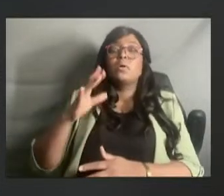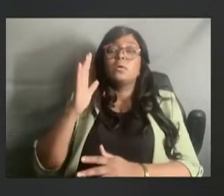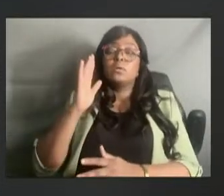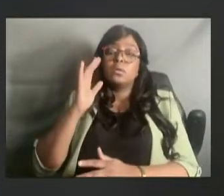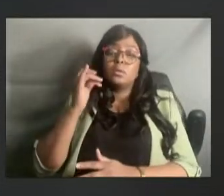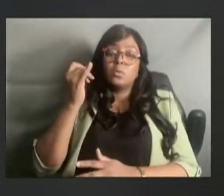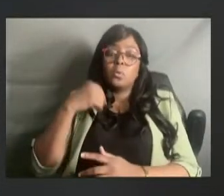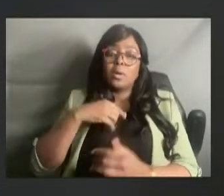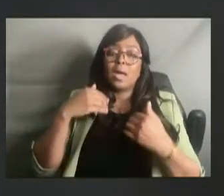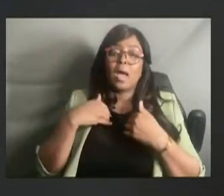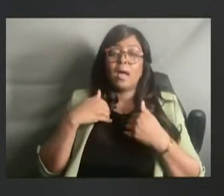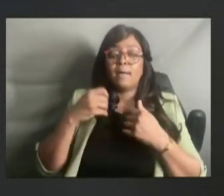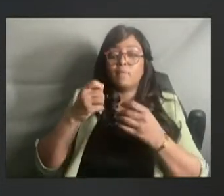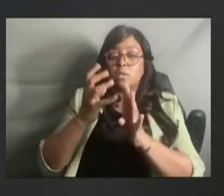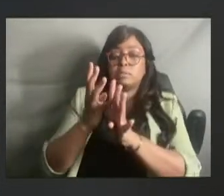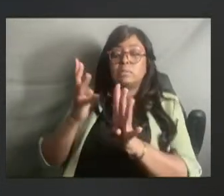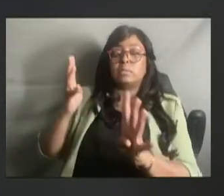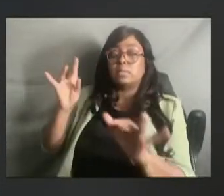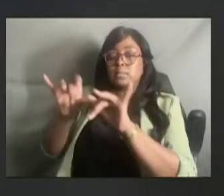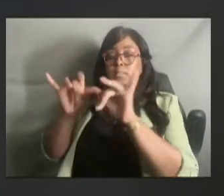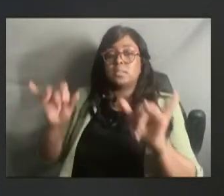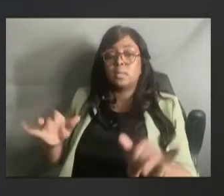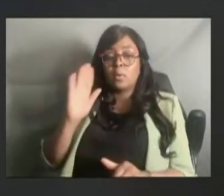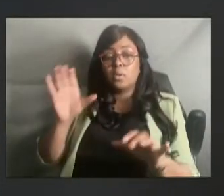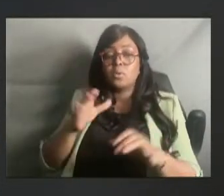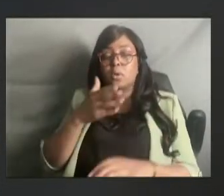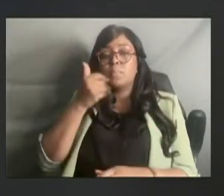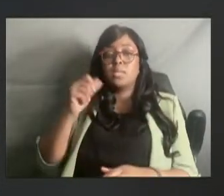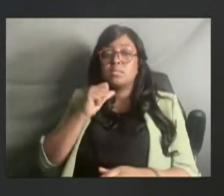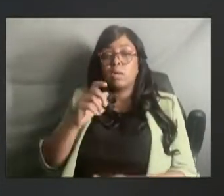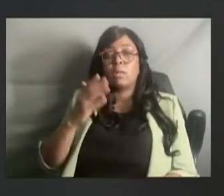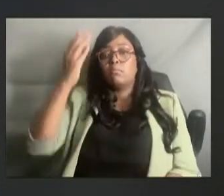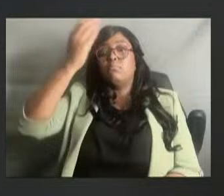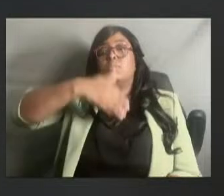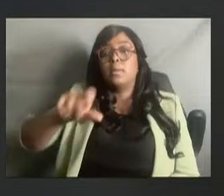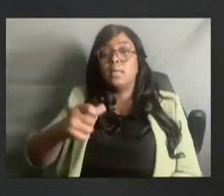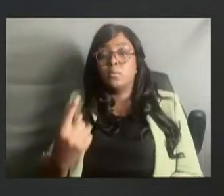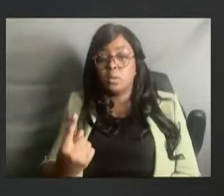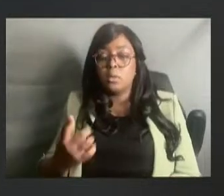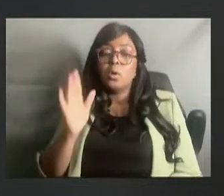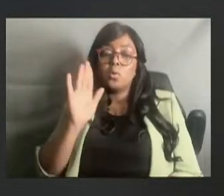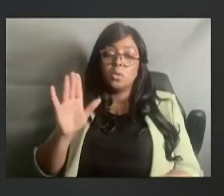be helpful because we've got a queuing system for that. And we